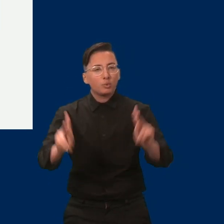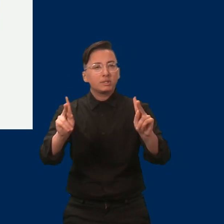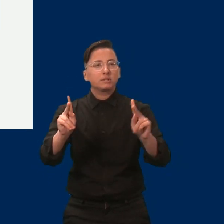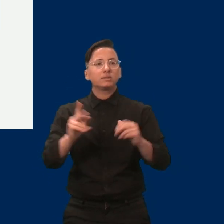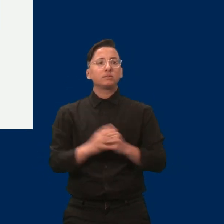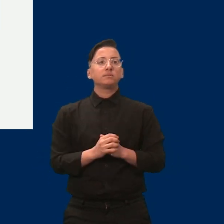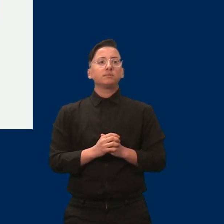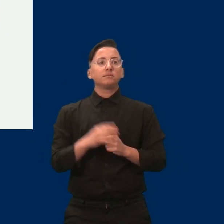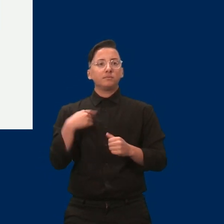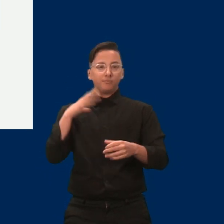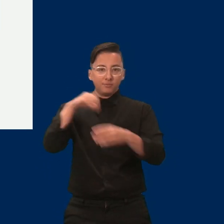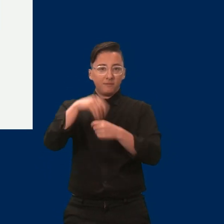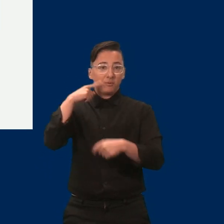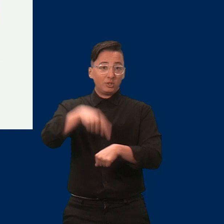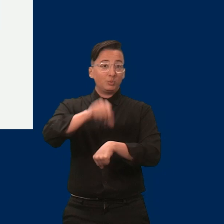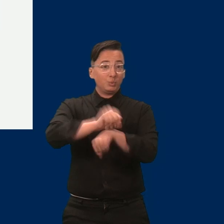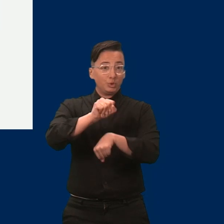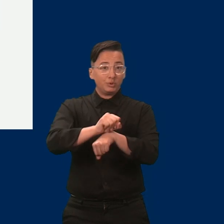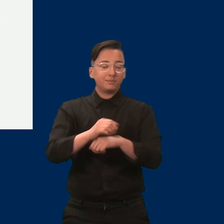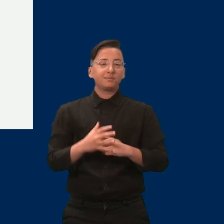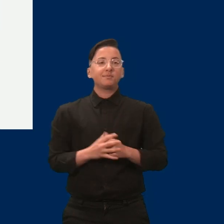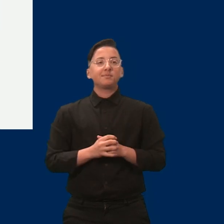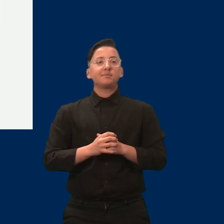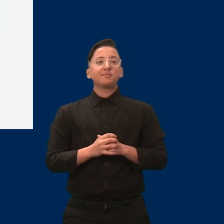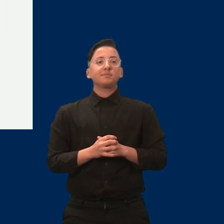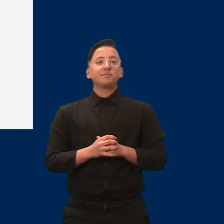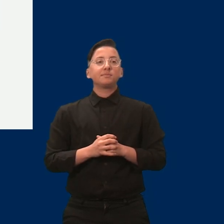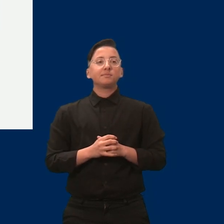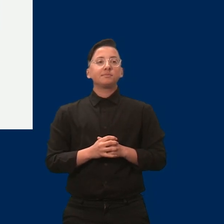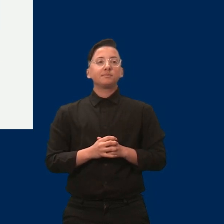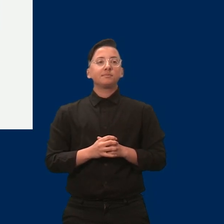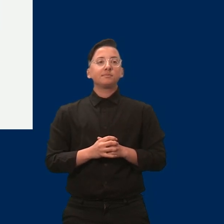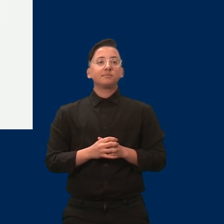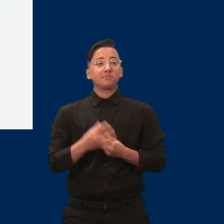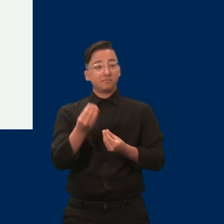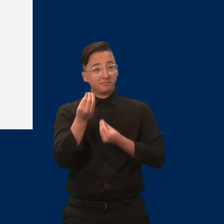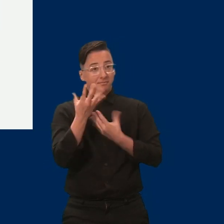And I have to tell you, I'm looking forward to some pretty significant bill signings